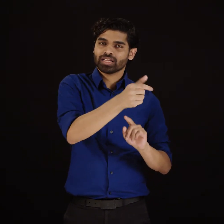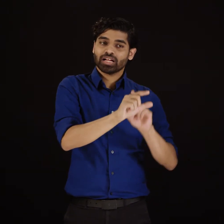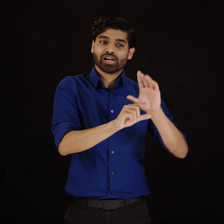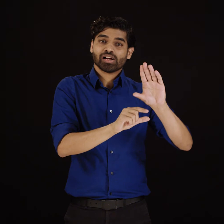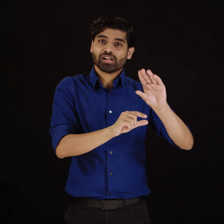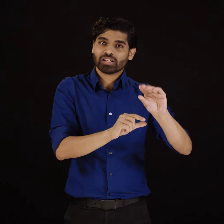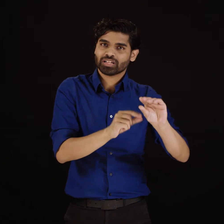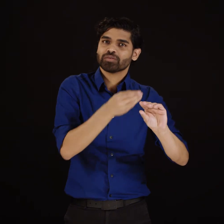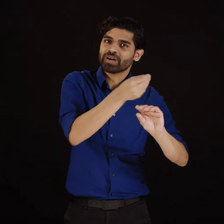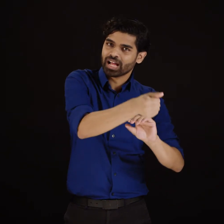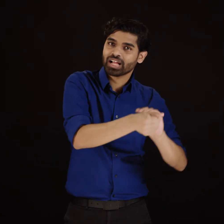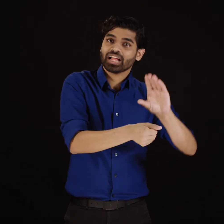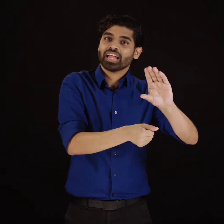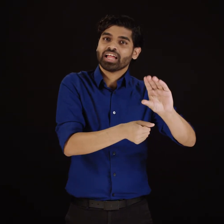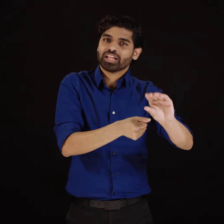services they are planning on using.